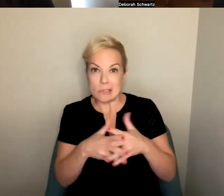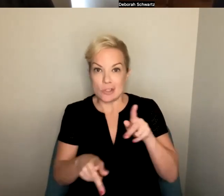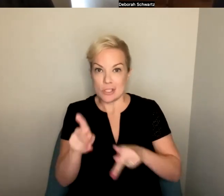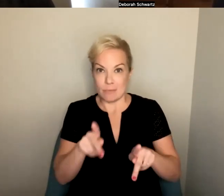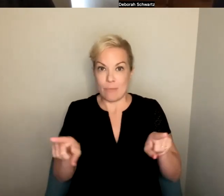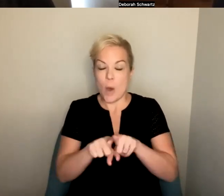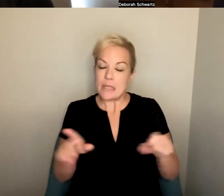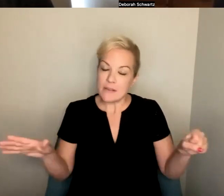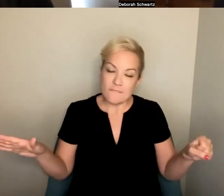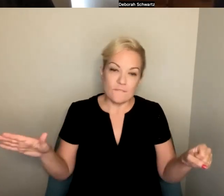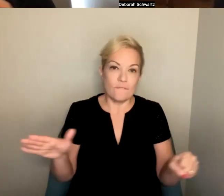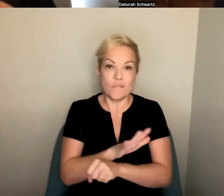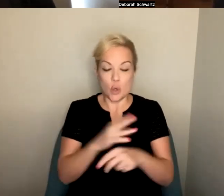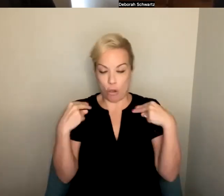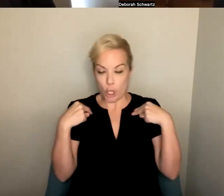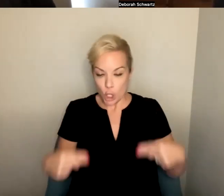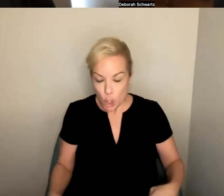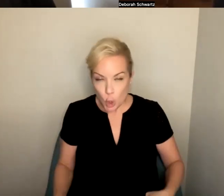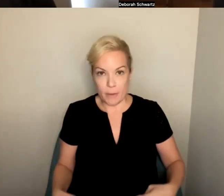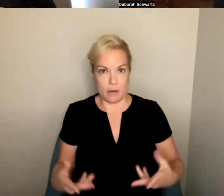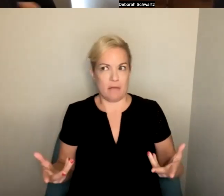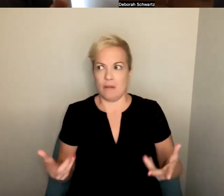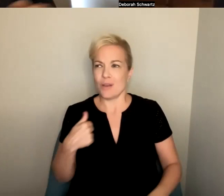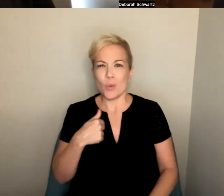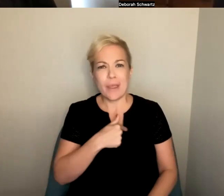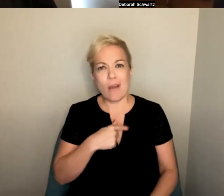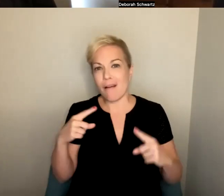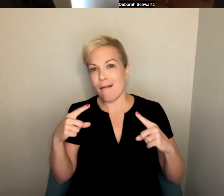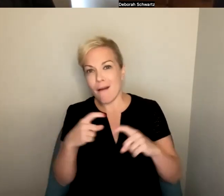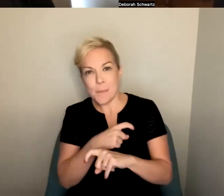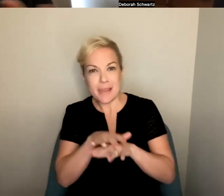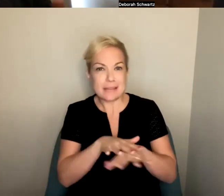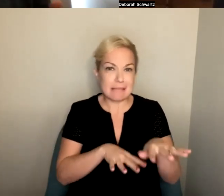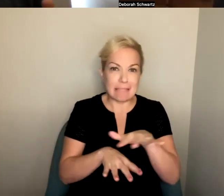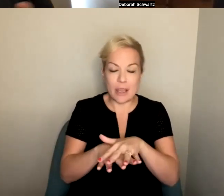that have, were complex and layered. I use it with my students I use analogy of breathing: